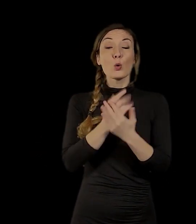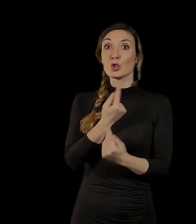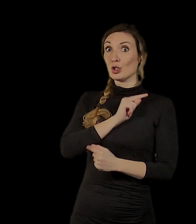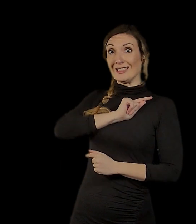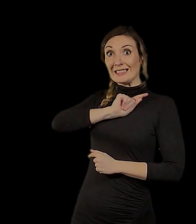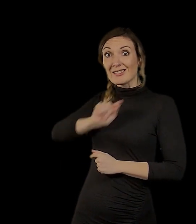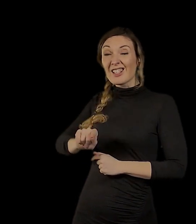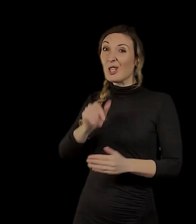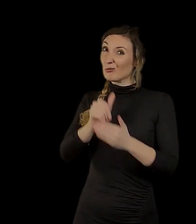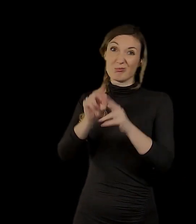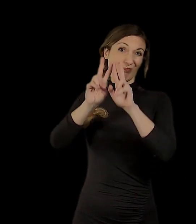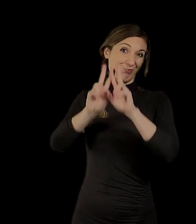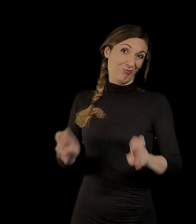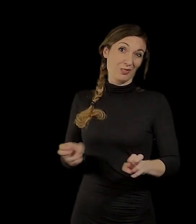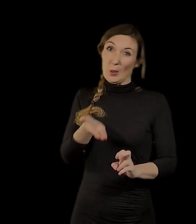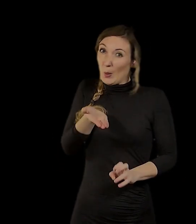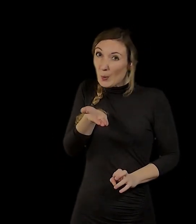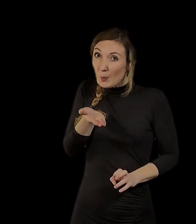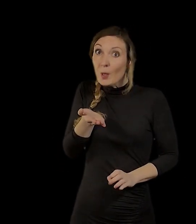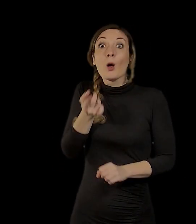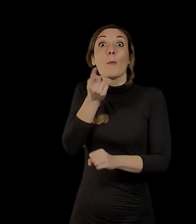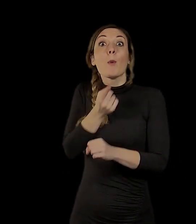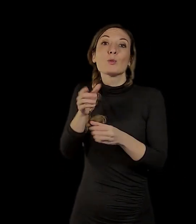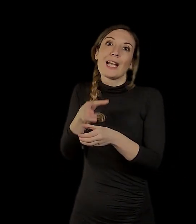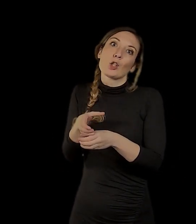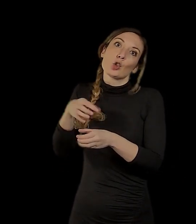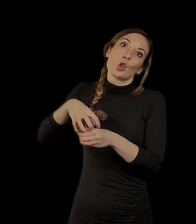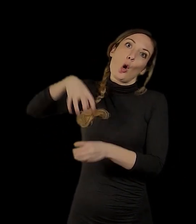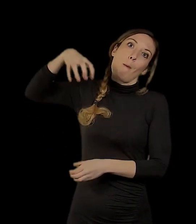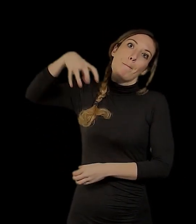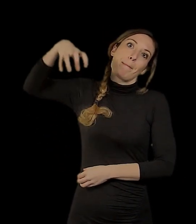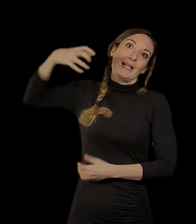Modřany in the plus or minus geometric center of the land and in the place where the historical center of the factory was